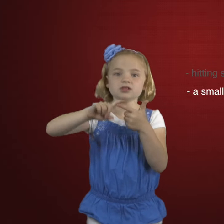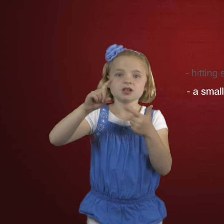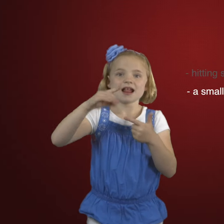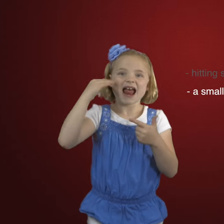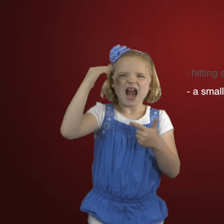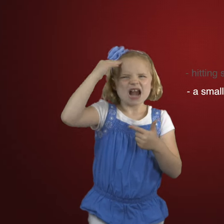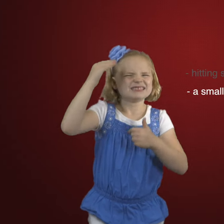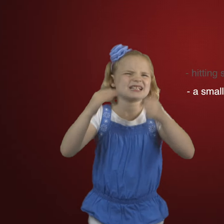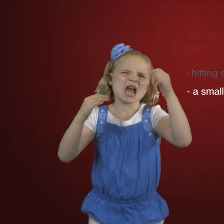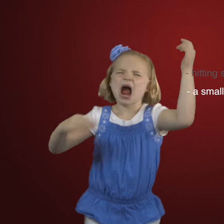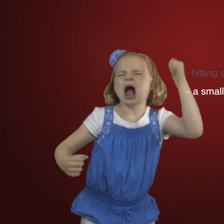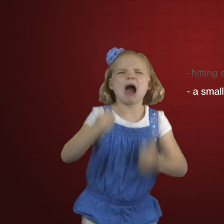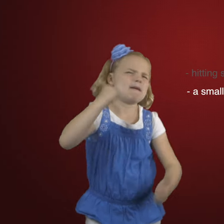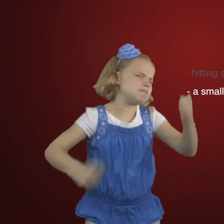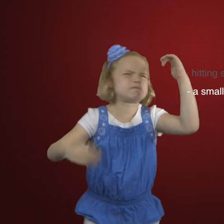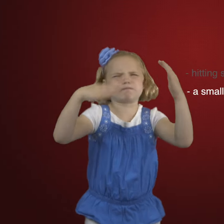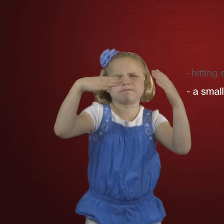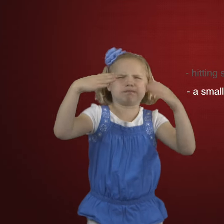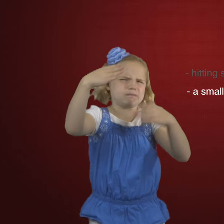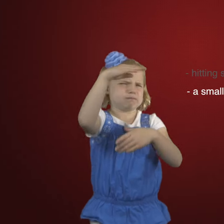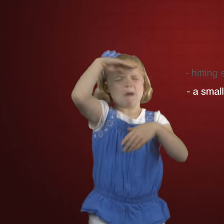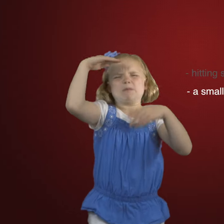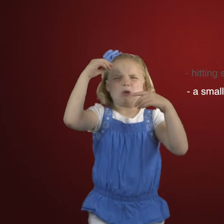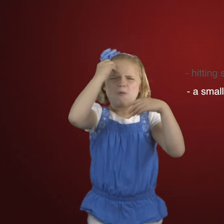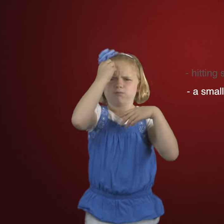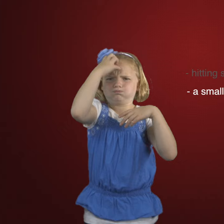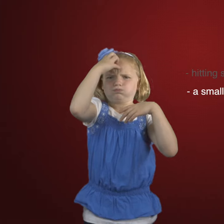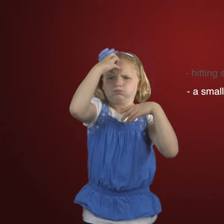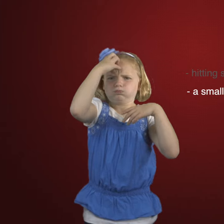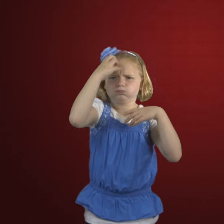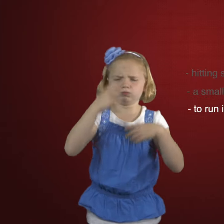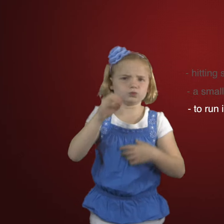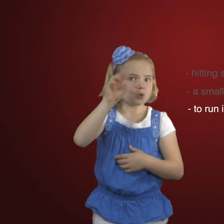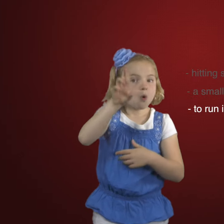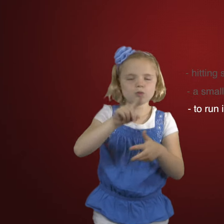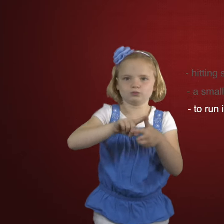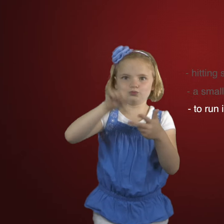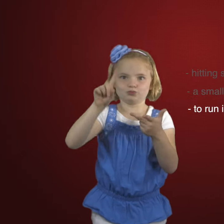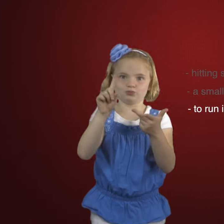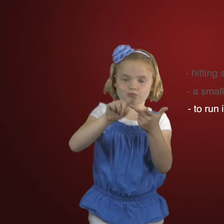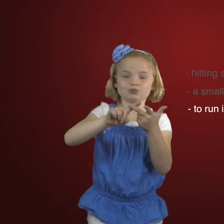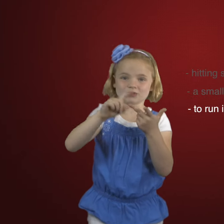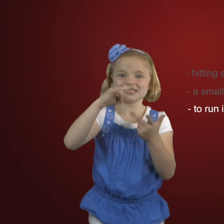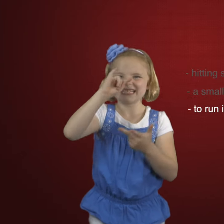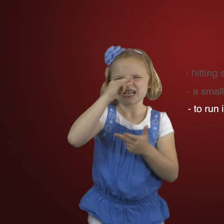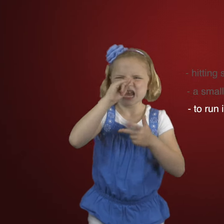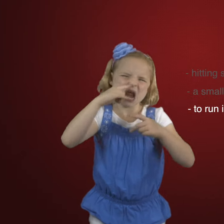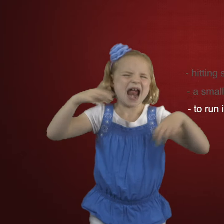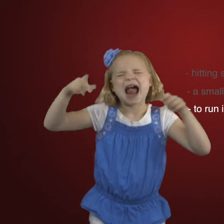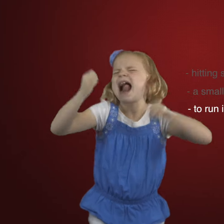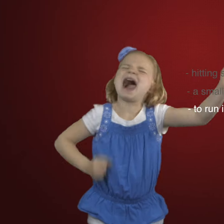or suppose you're running along and your head runs into something and you get a bump on your head.